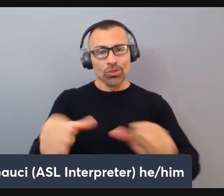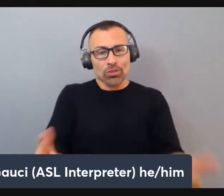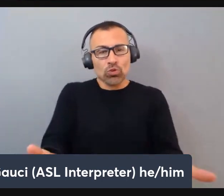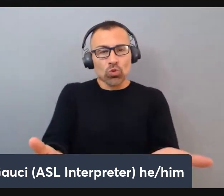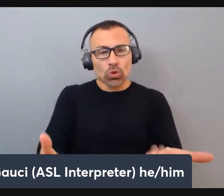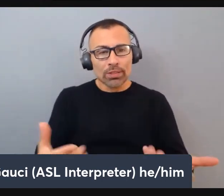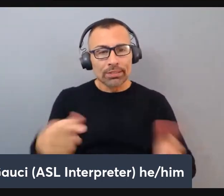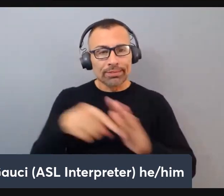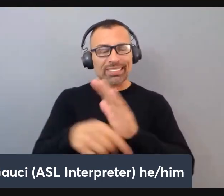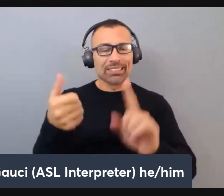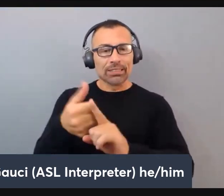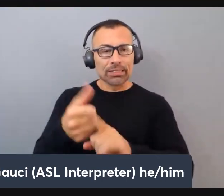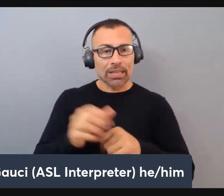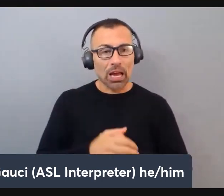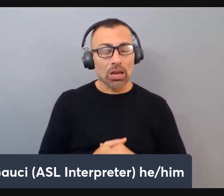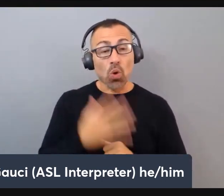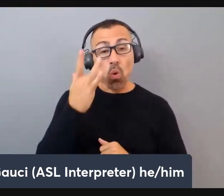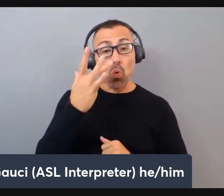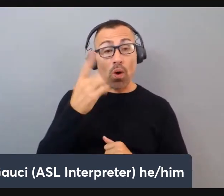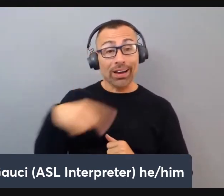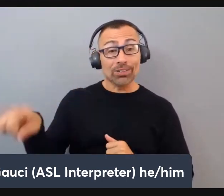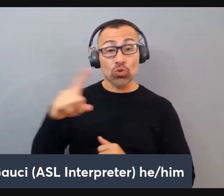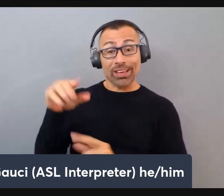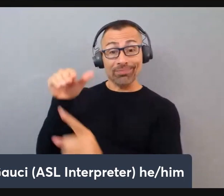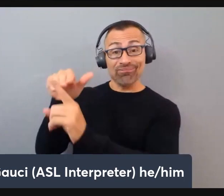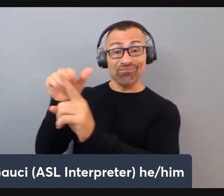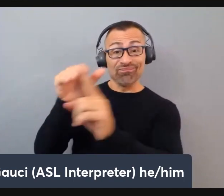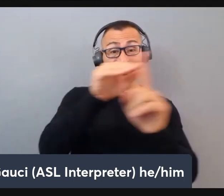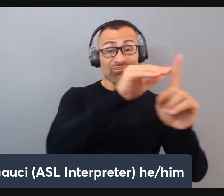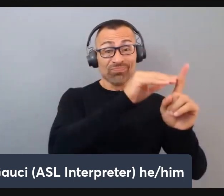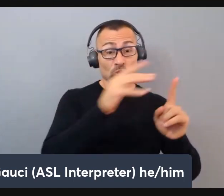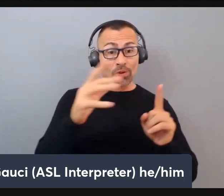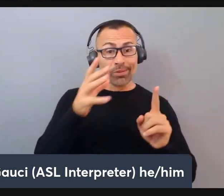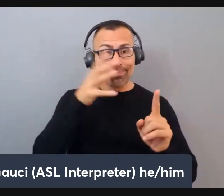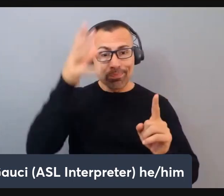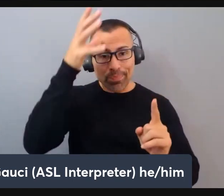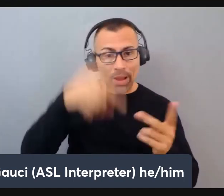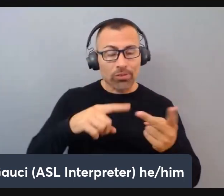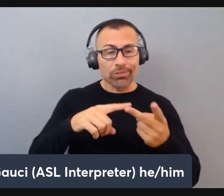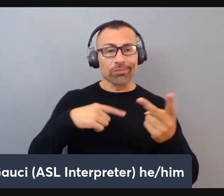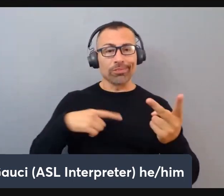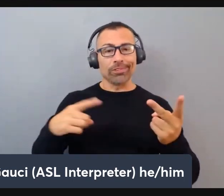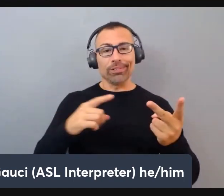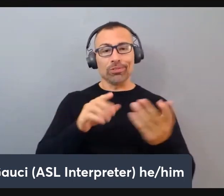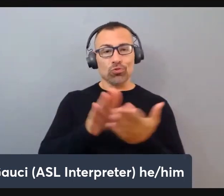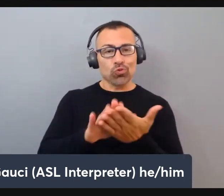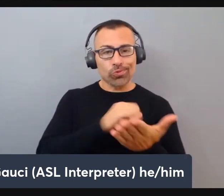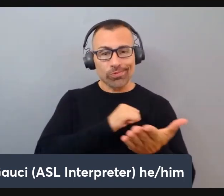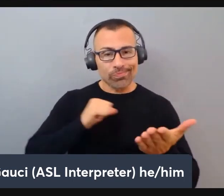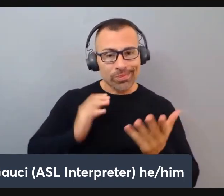if a child's going through a crisis. And so, they're actually able to save lives